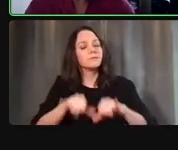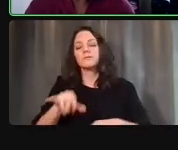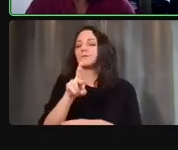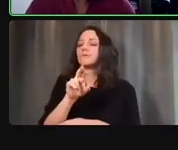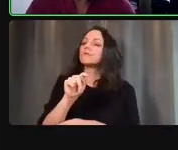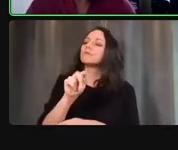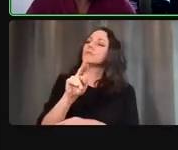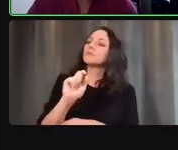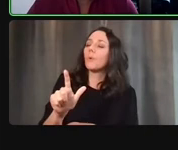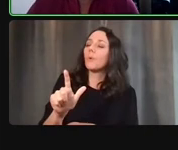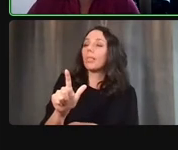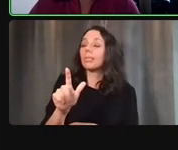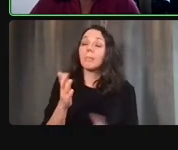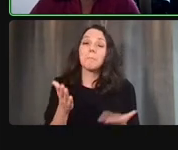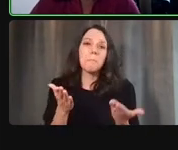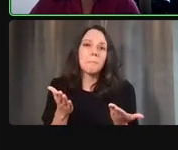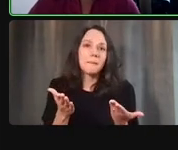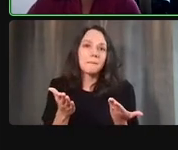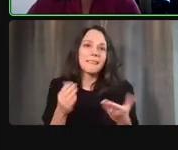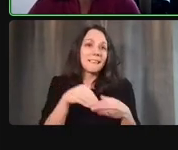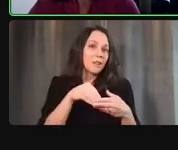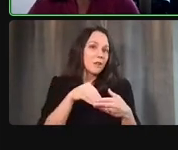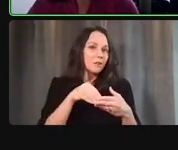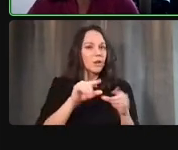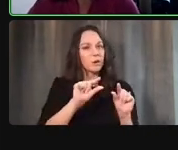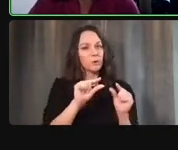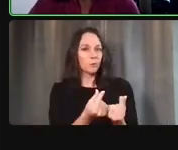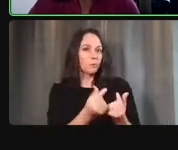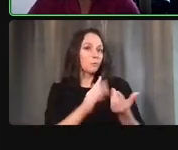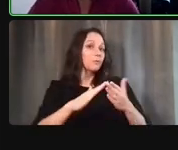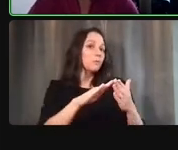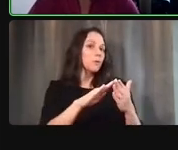mental health setting or home right before they do a yoga.